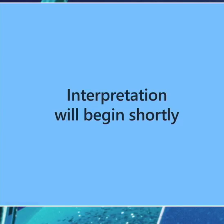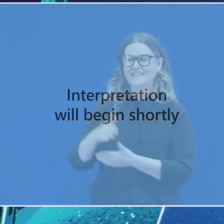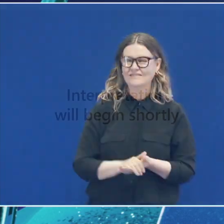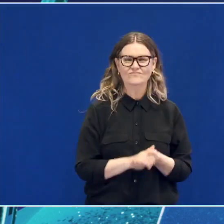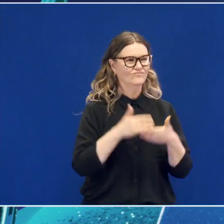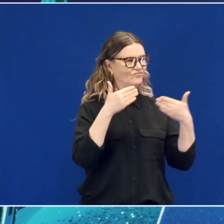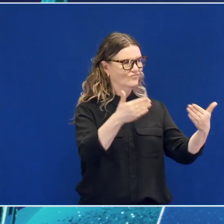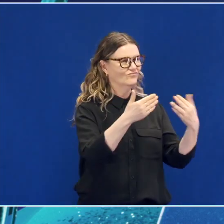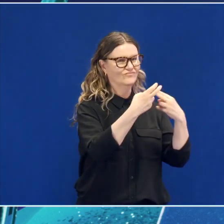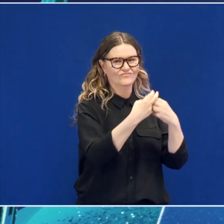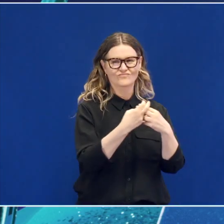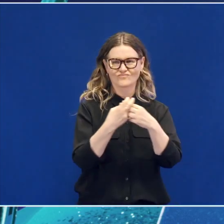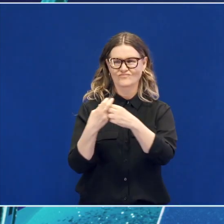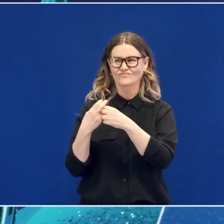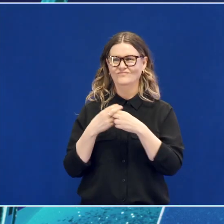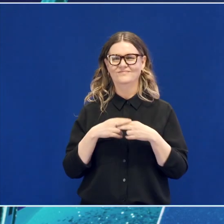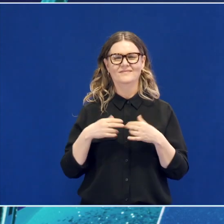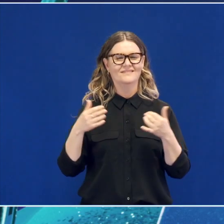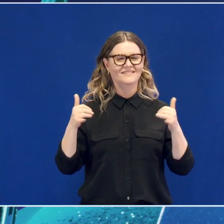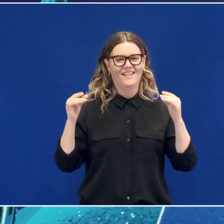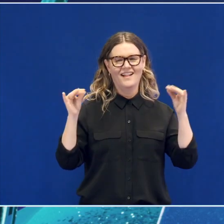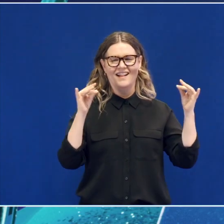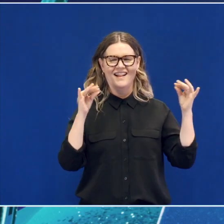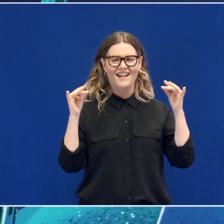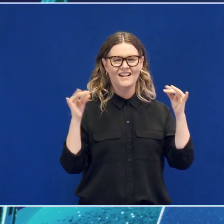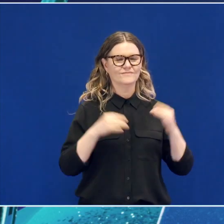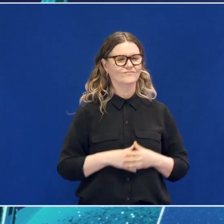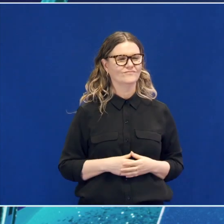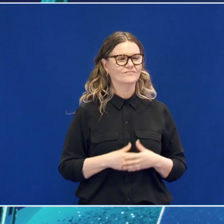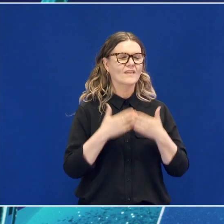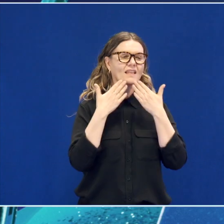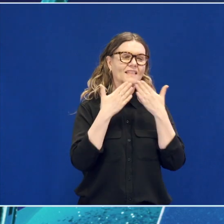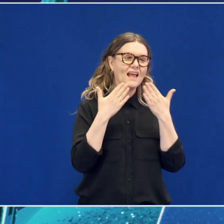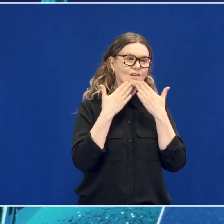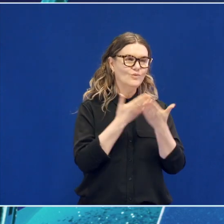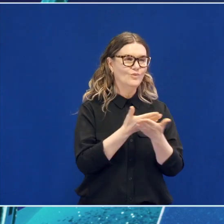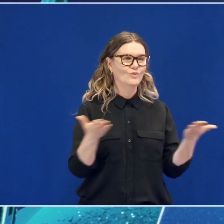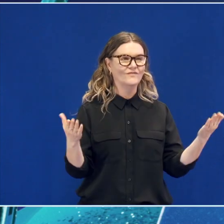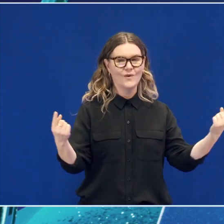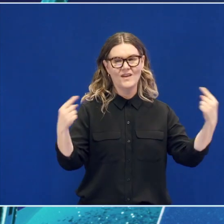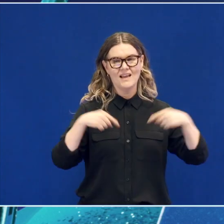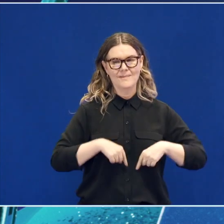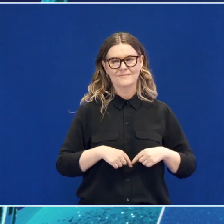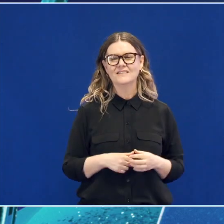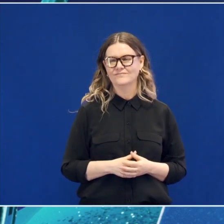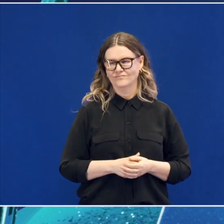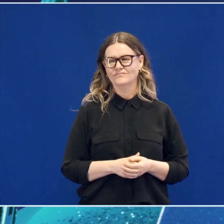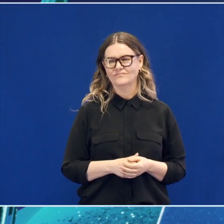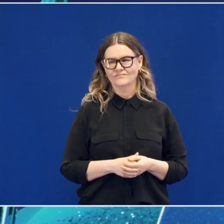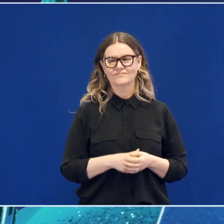Thank you all so much for coming to talk about shift left here. So the title of this talk, just to make sure you're